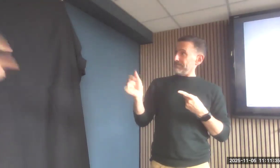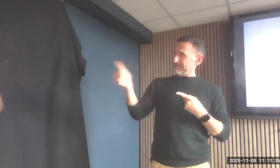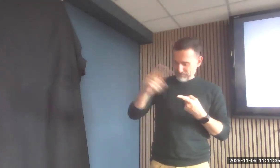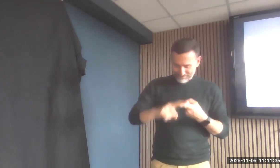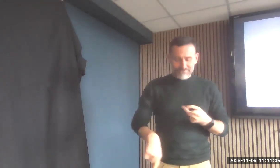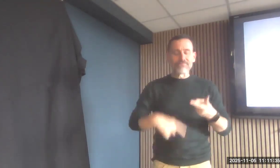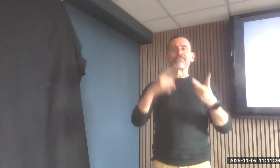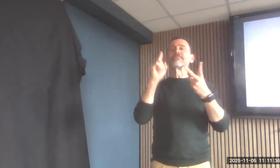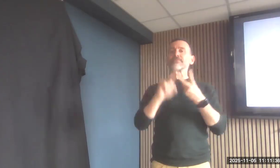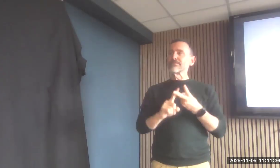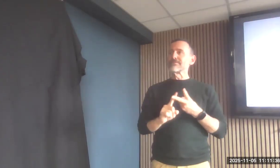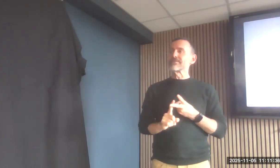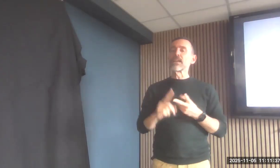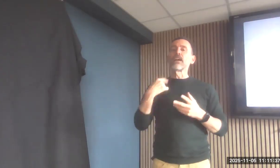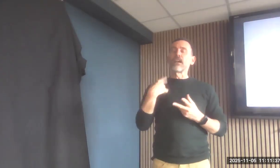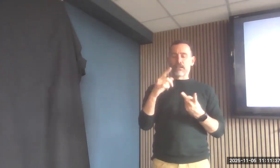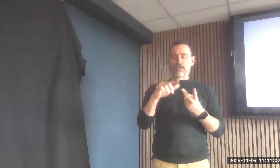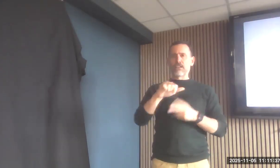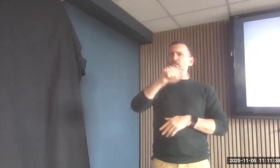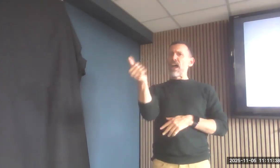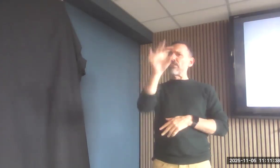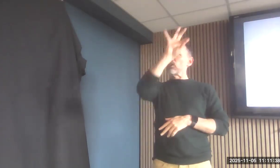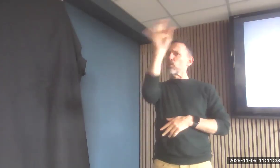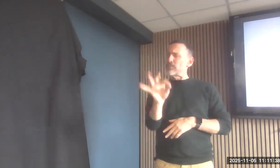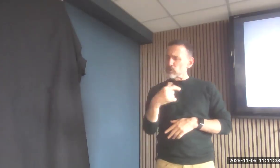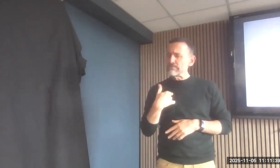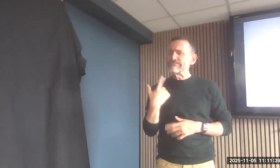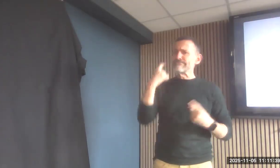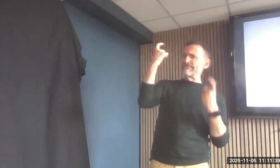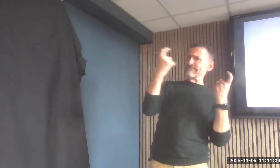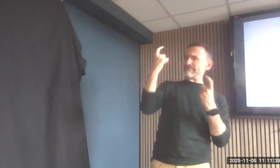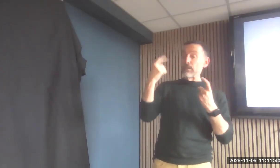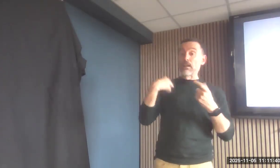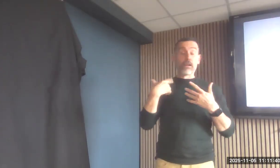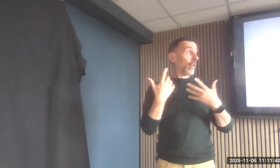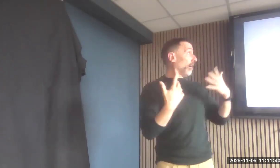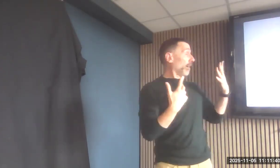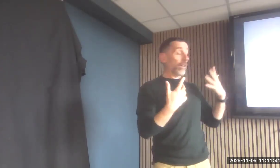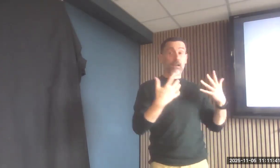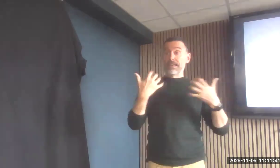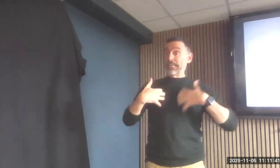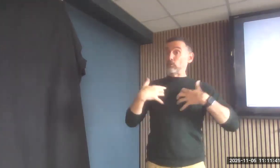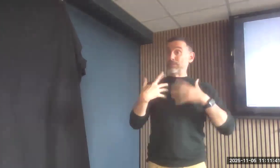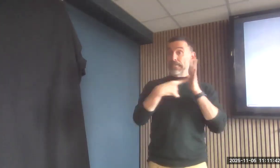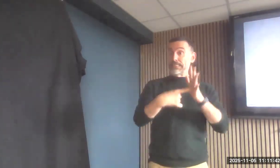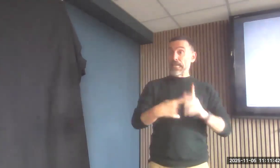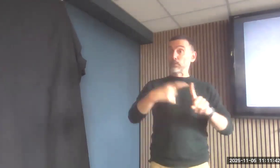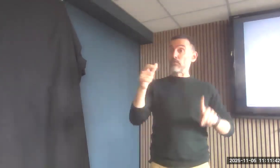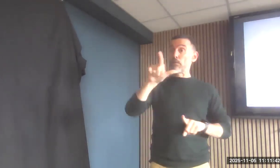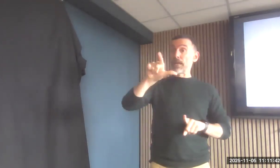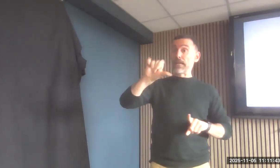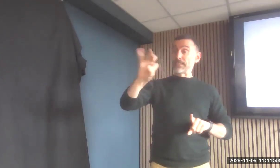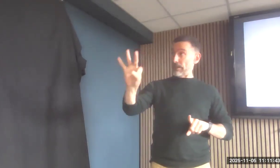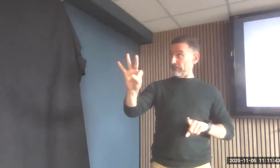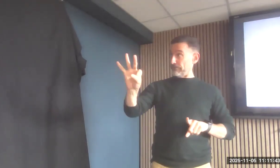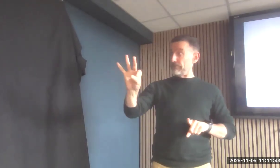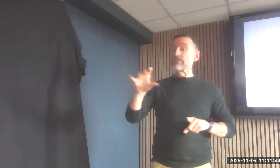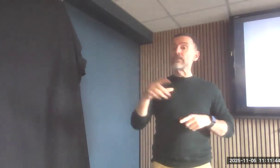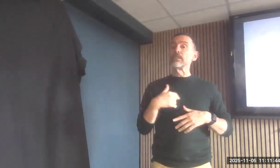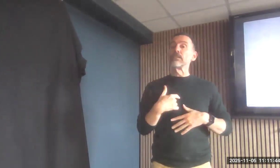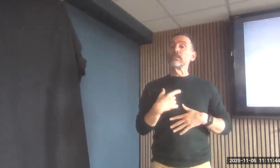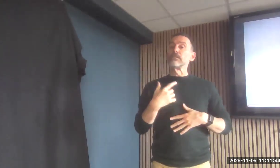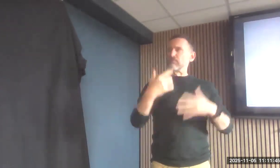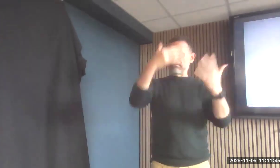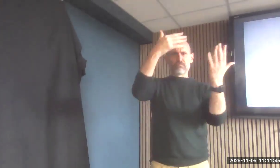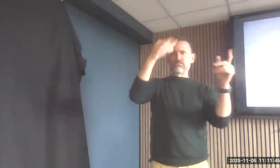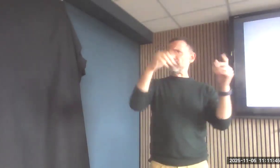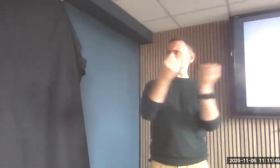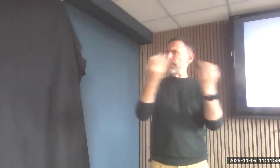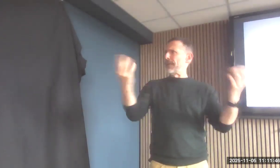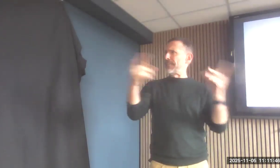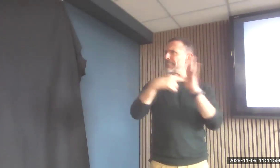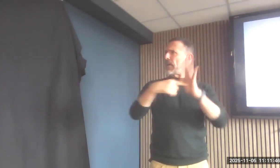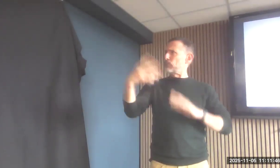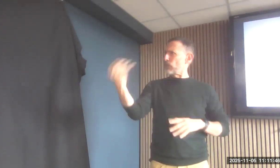Did you want to respond to that? Okay, and then secondly, the other question that I had was there was a really interesting example there from LSF.